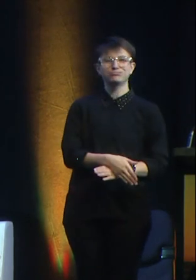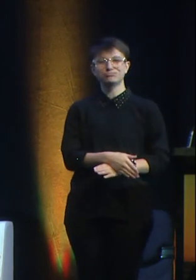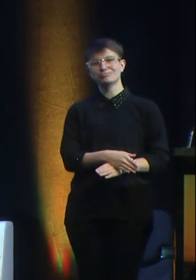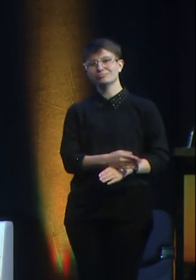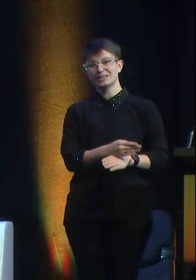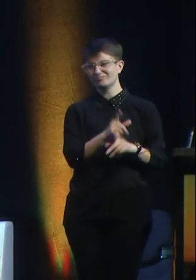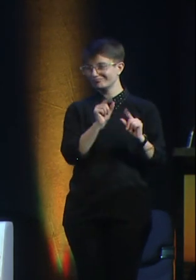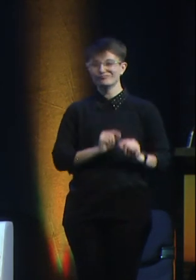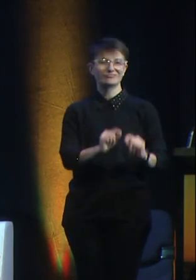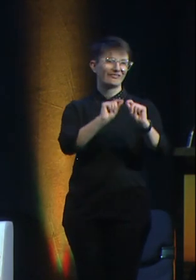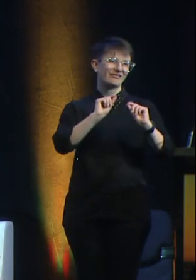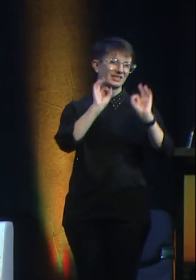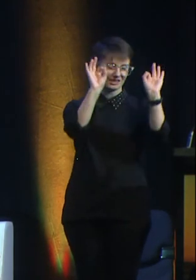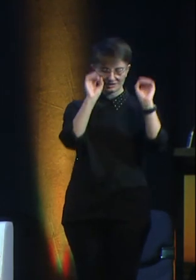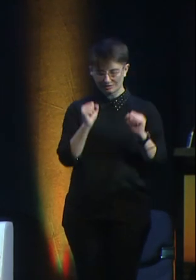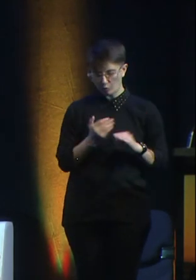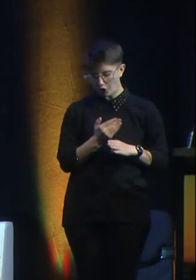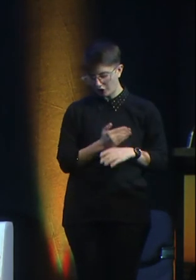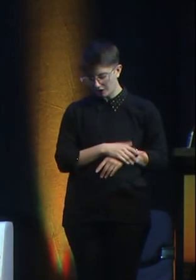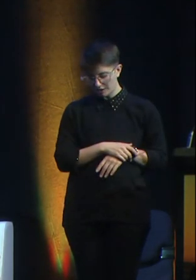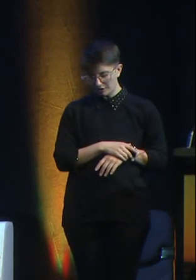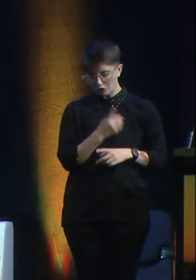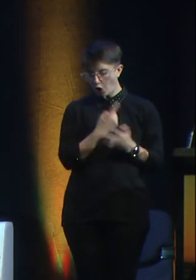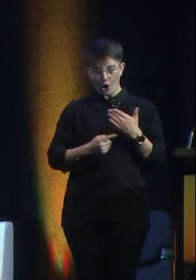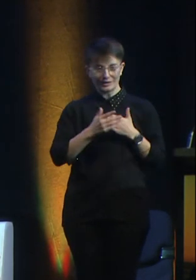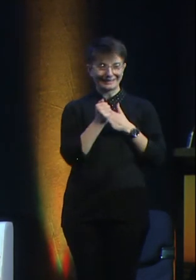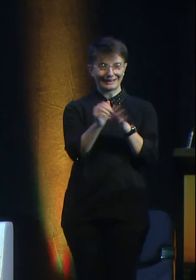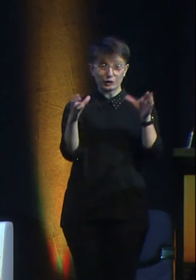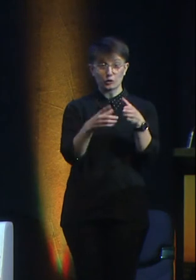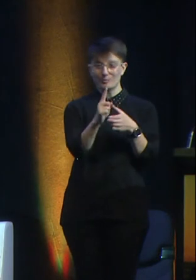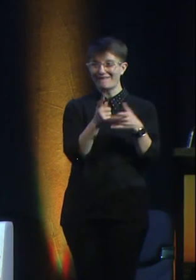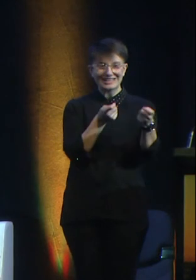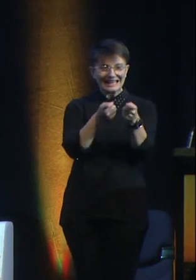but all the facilitators, and in particular the two people I can just see down here at